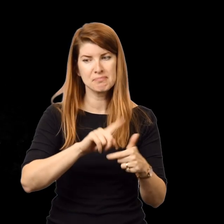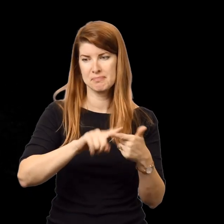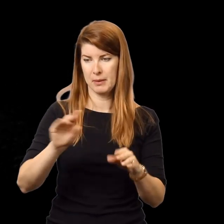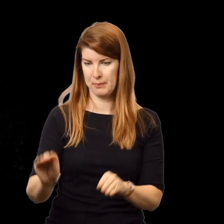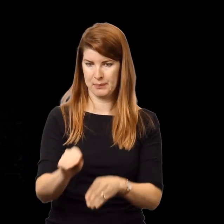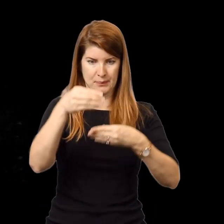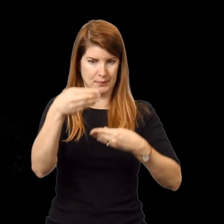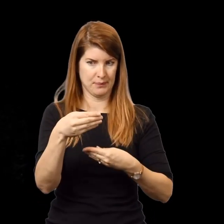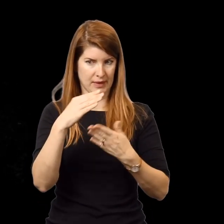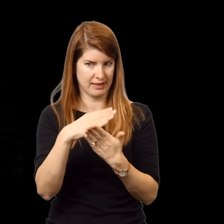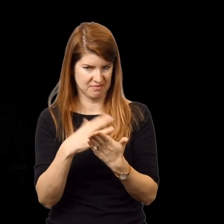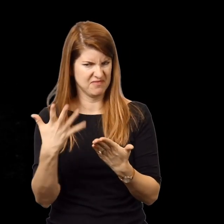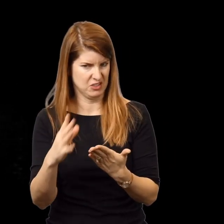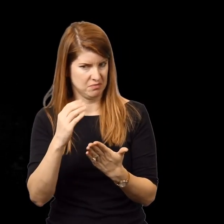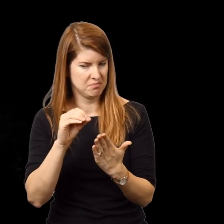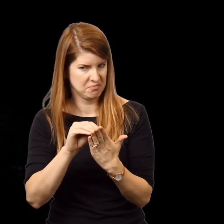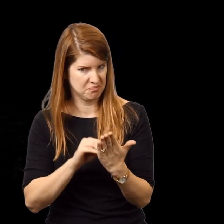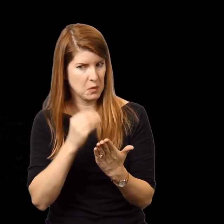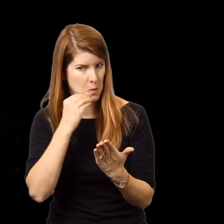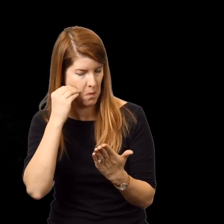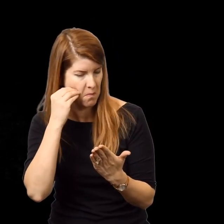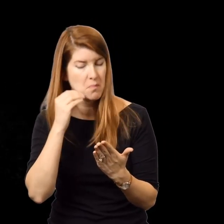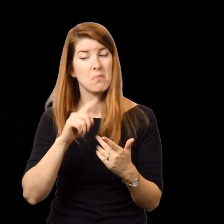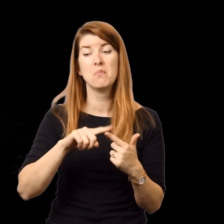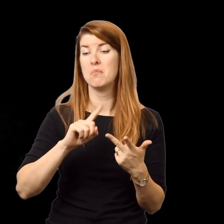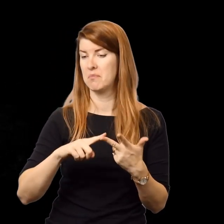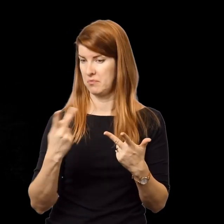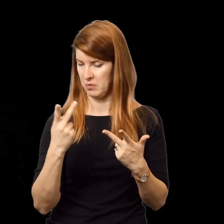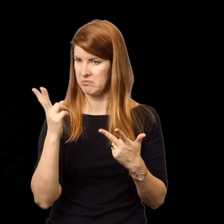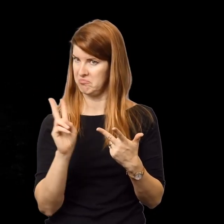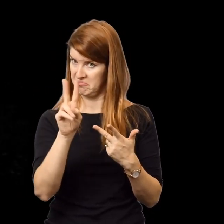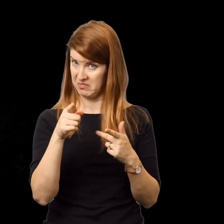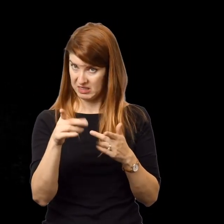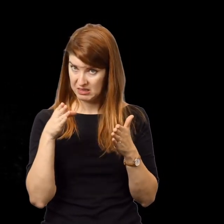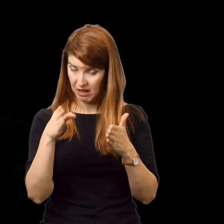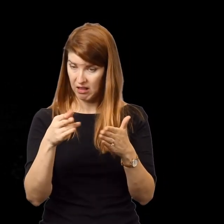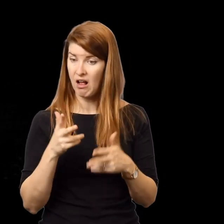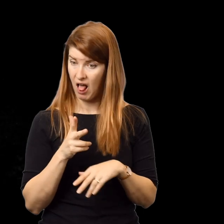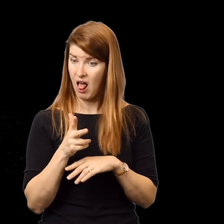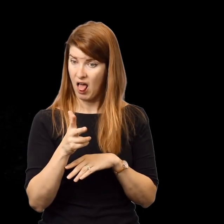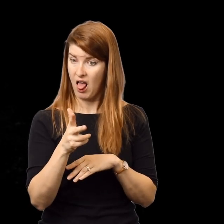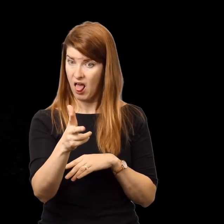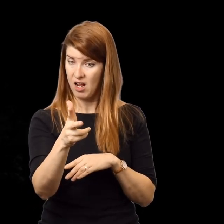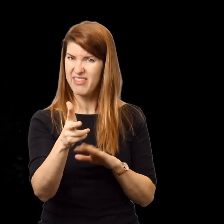We take out our list, which we made at home, and then we're going to go down this aisle first, and then we're going to come back to this aisle.